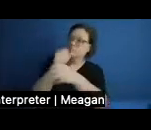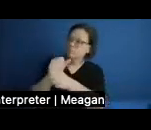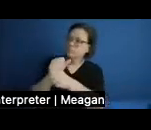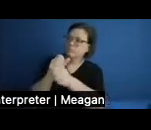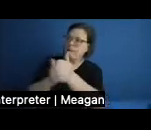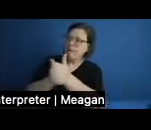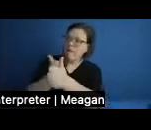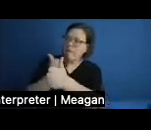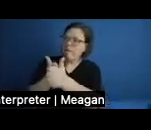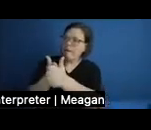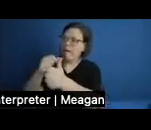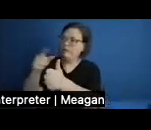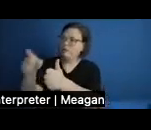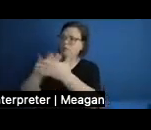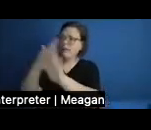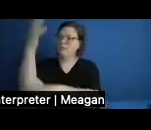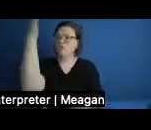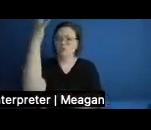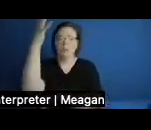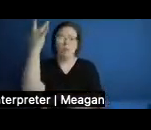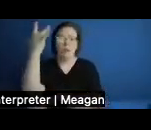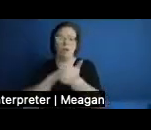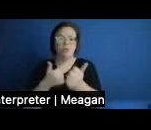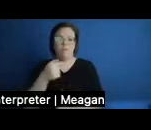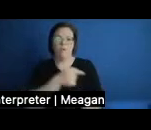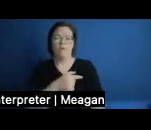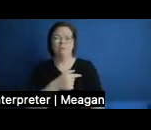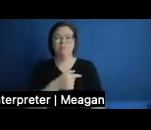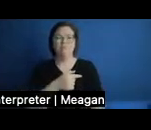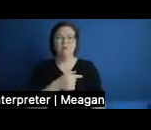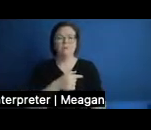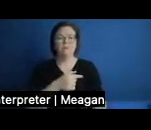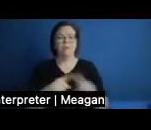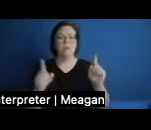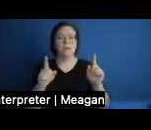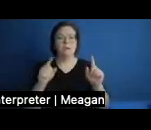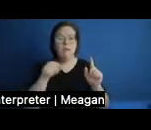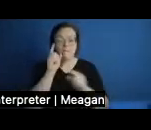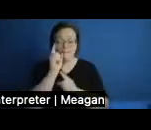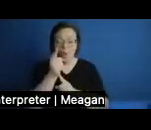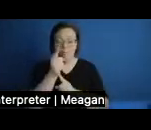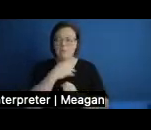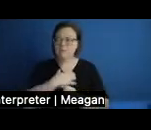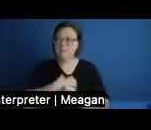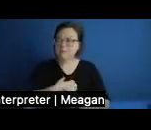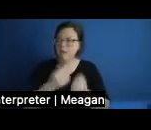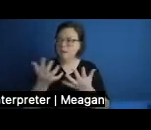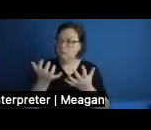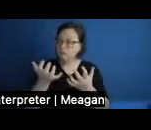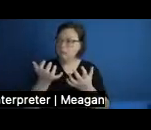Daphne turned herself into a tree to avoid him. But that, that moment of desire of realizing that